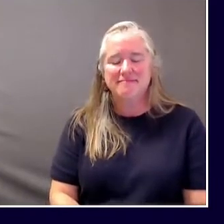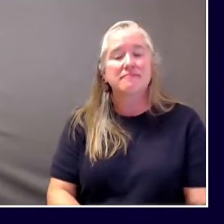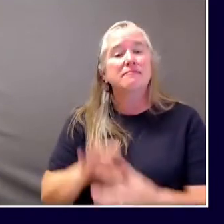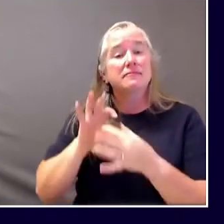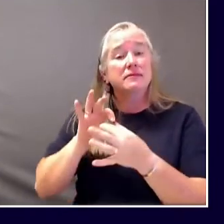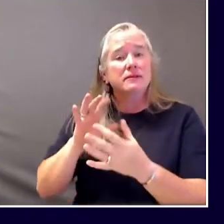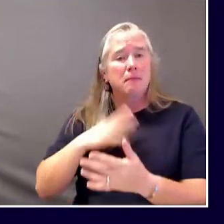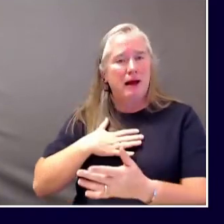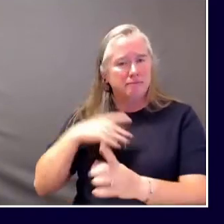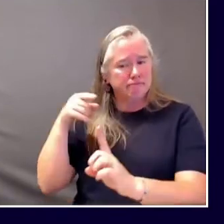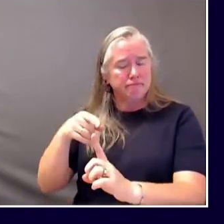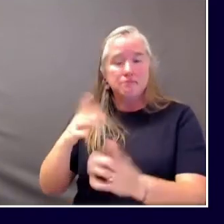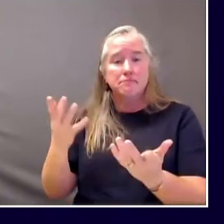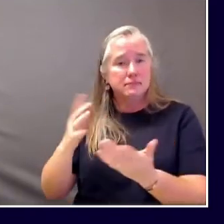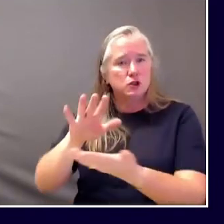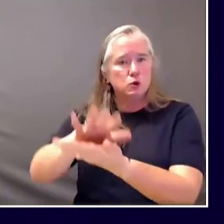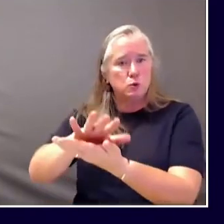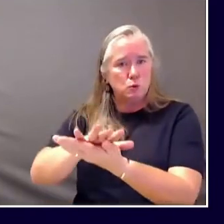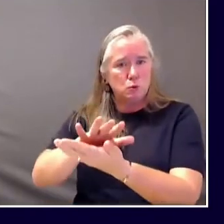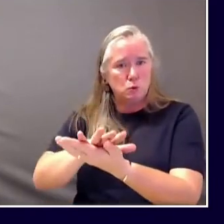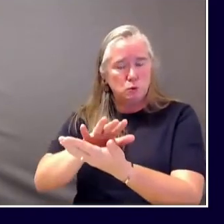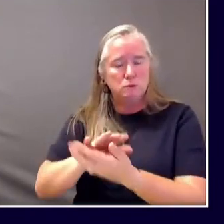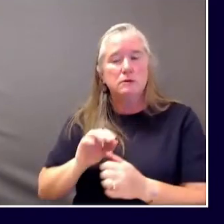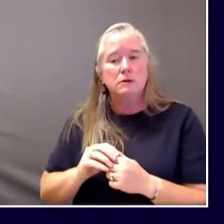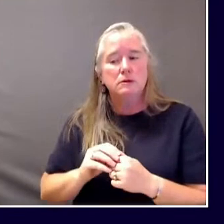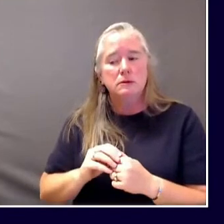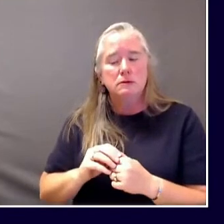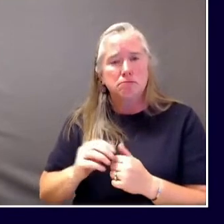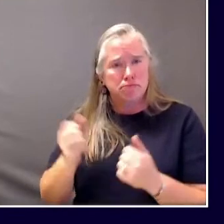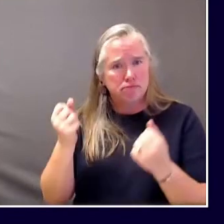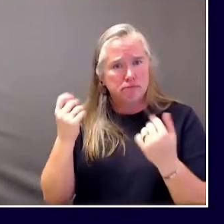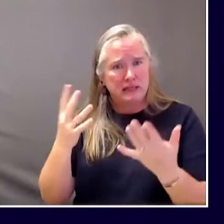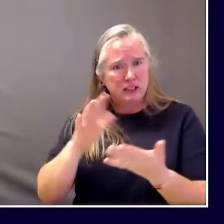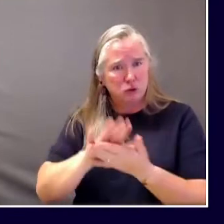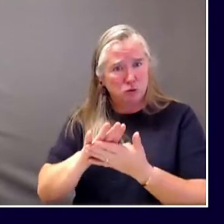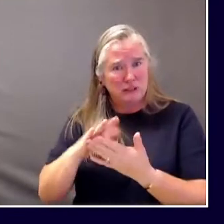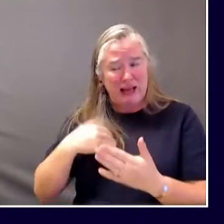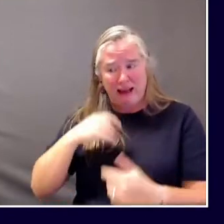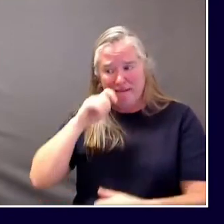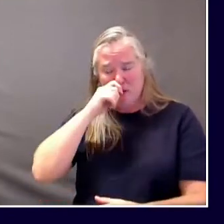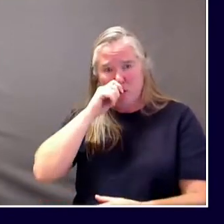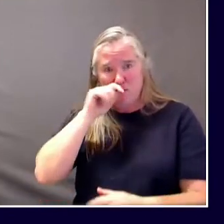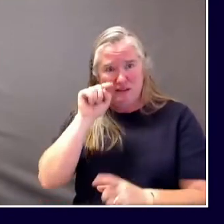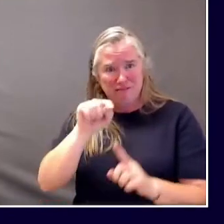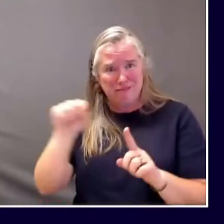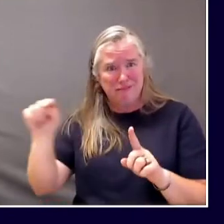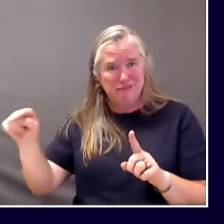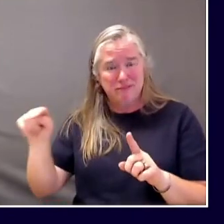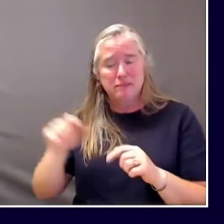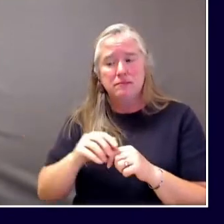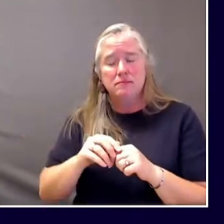that there are a number of cases